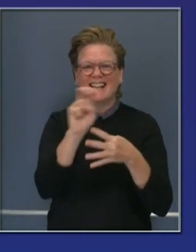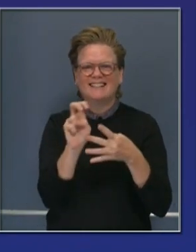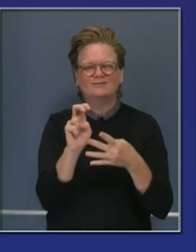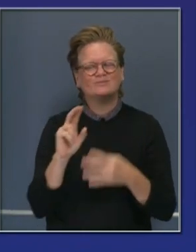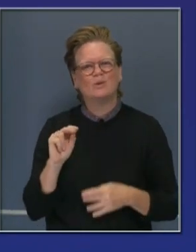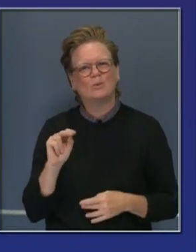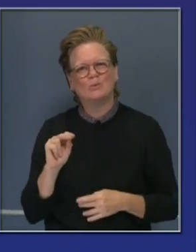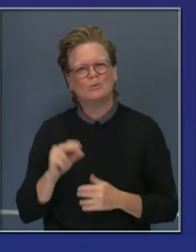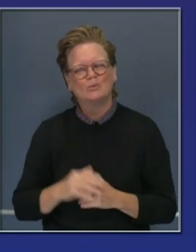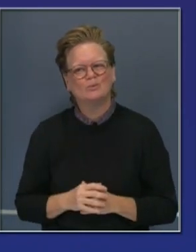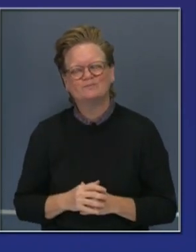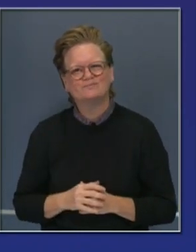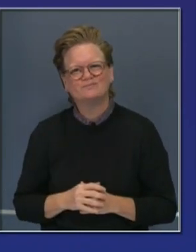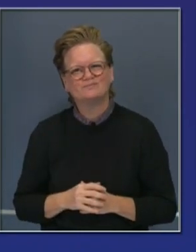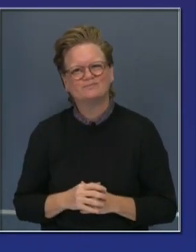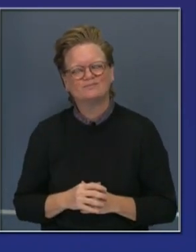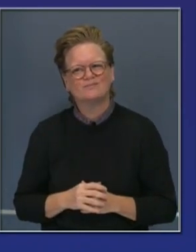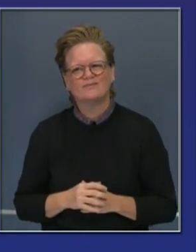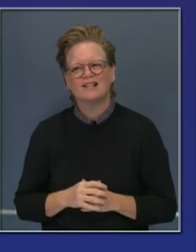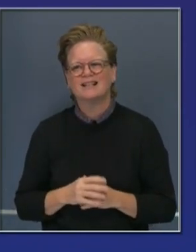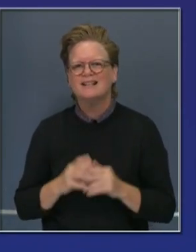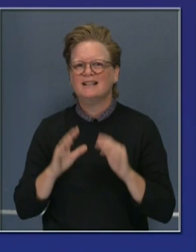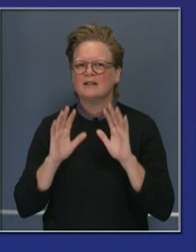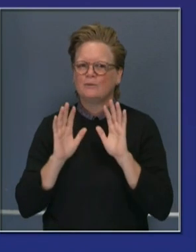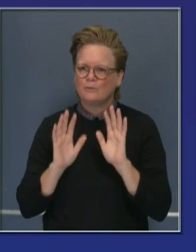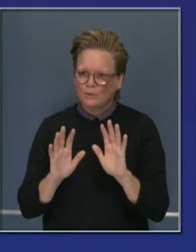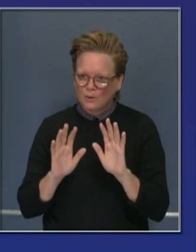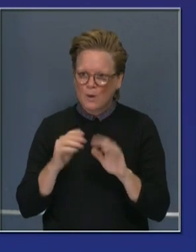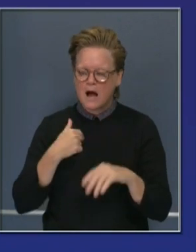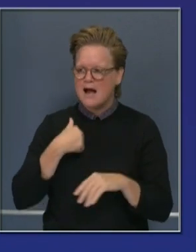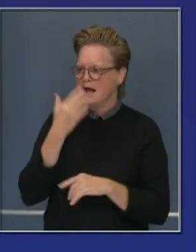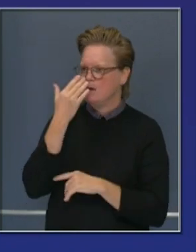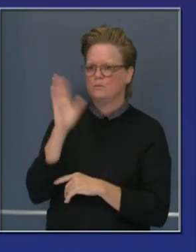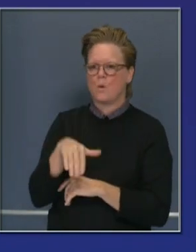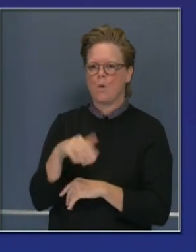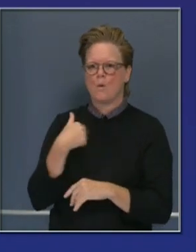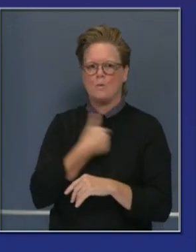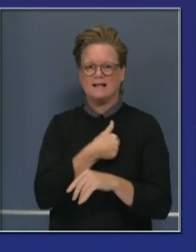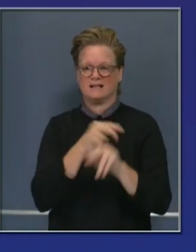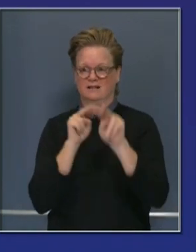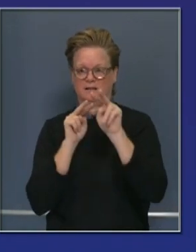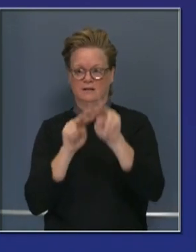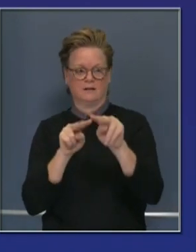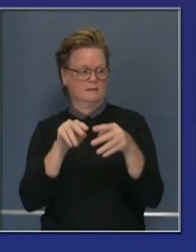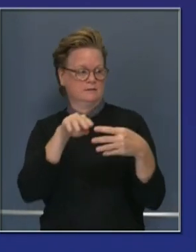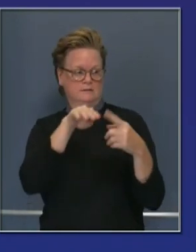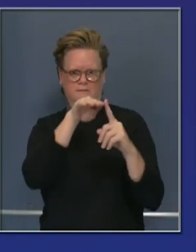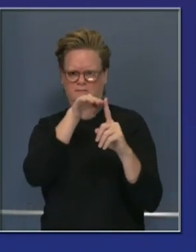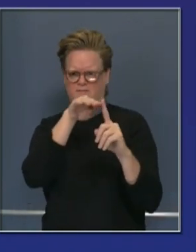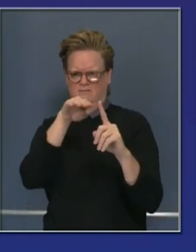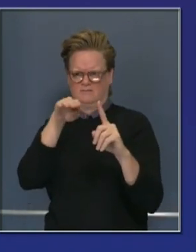AND BEFORE YOU MOVE TO THE NEXT TIER LET'S SAY YOU ARE IN RED AND YOU MOVE TO ORANGE YOU WILL HAVE TO MEET THE CRITERIA FOR AT LEAST TWO WEEKS. THAT IS GOING TO ALLOW US TO